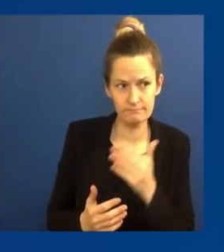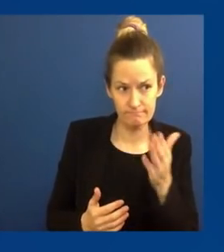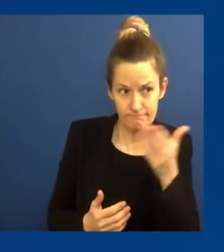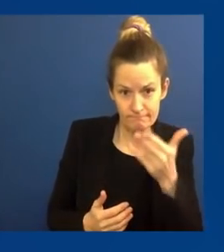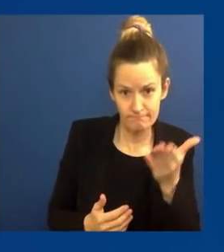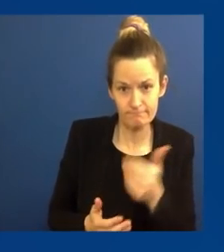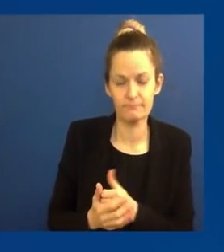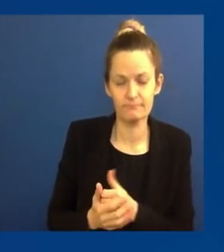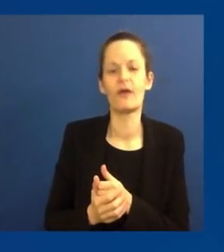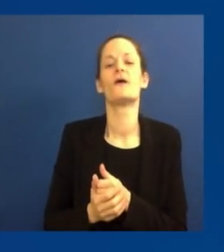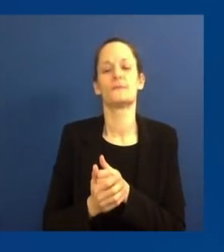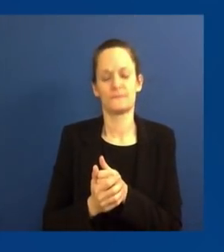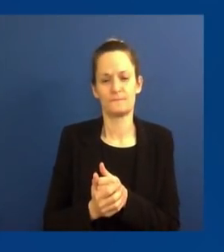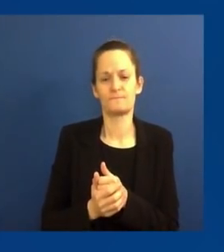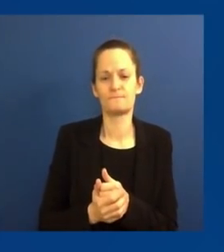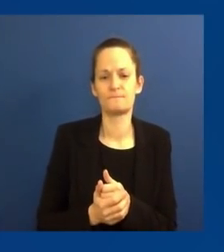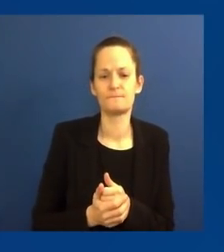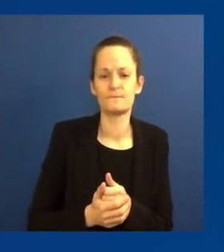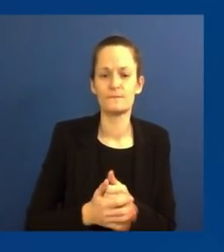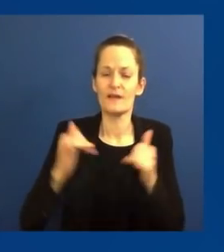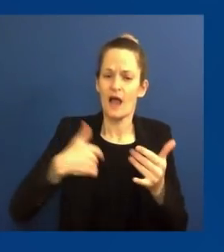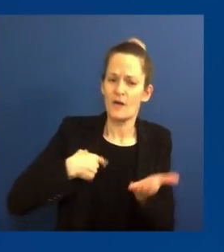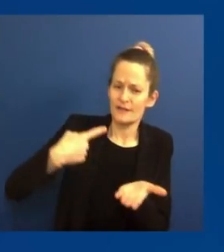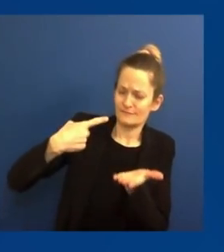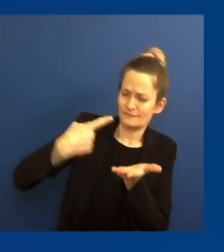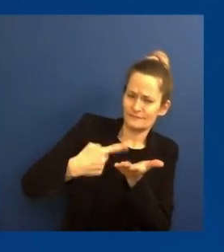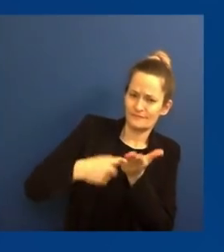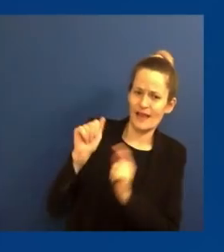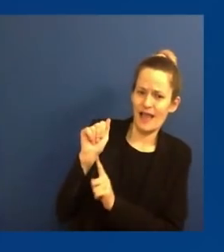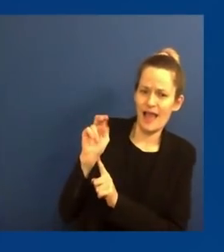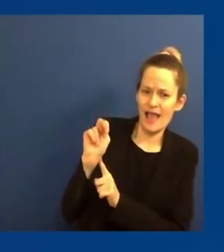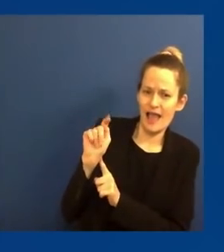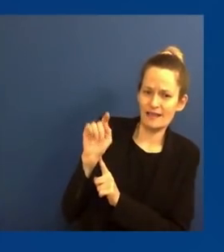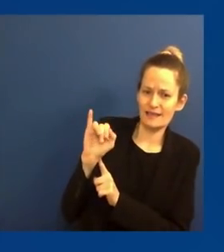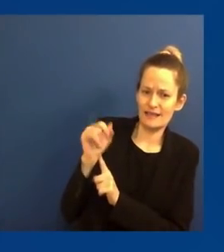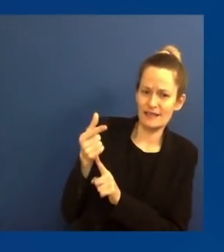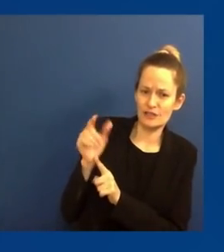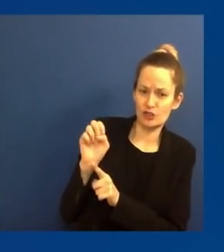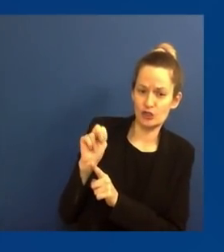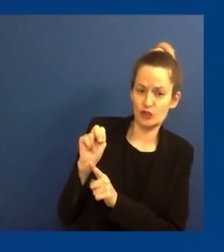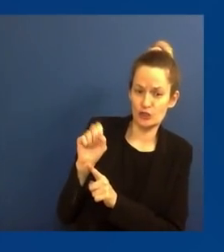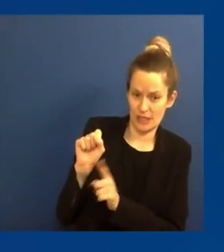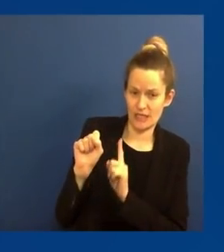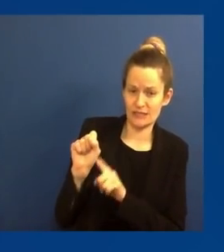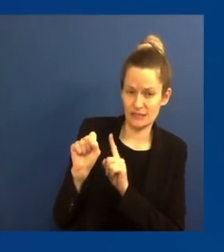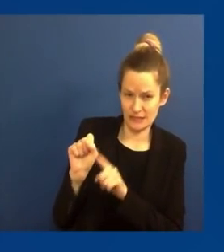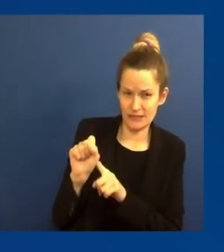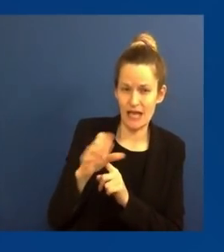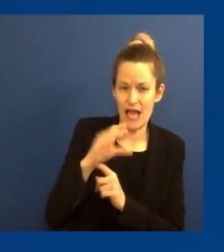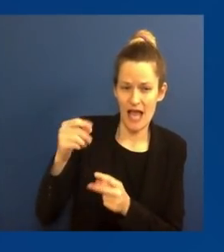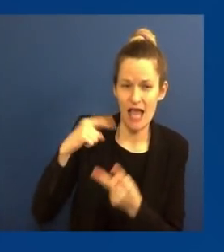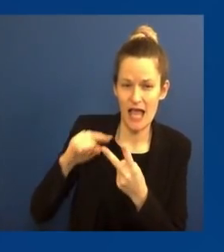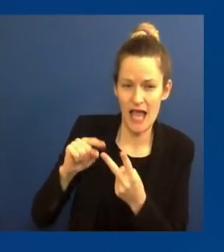When you talk about the antigens and epitopes, an antigen is a molecule capable of stimulating